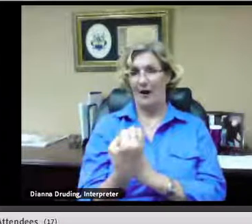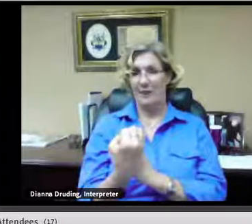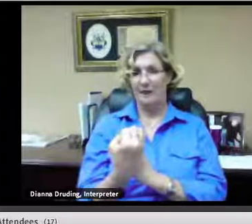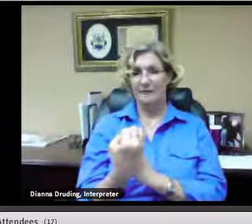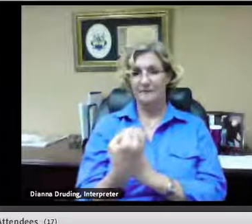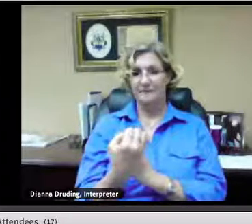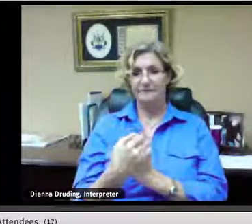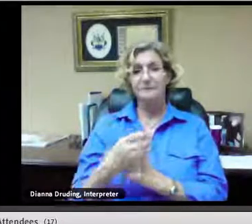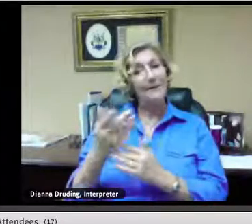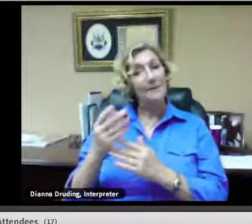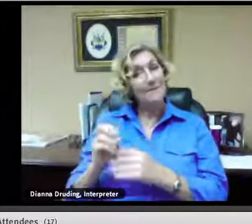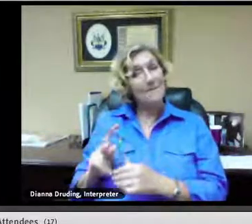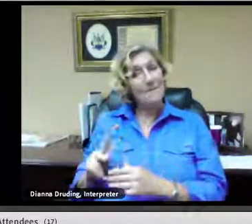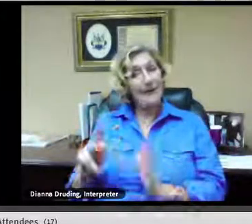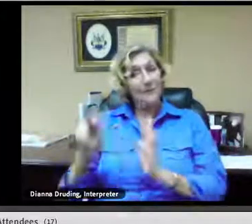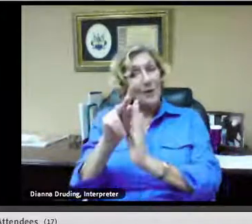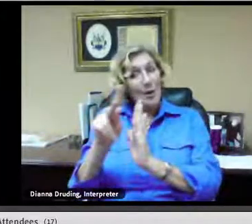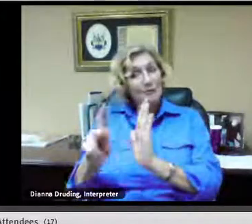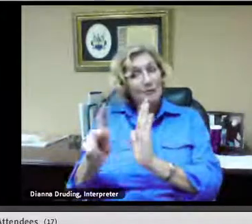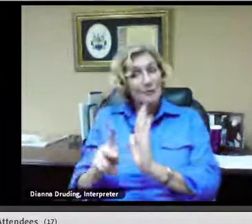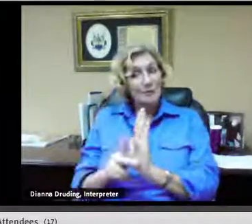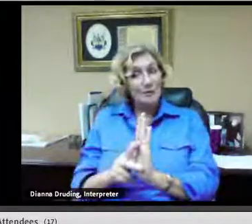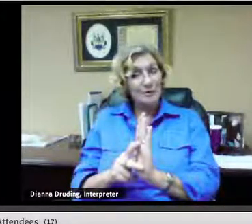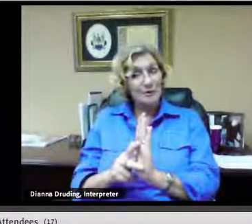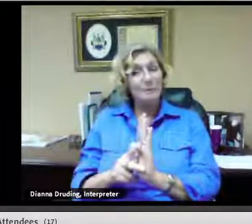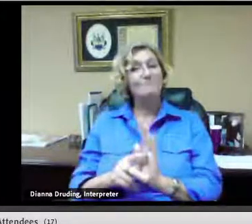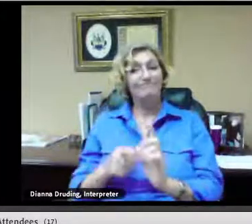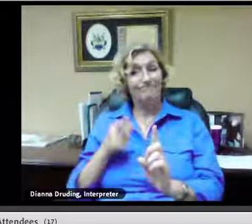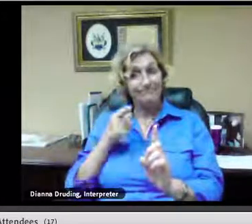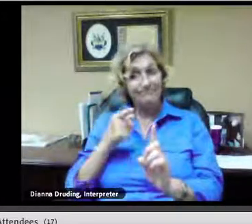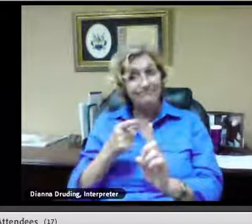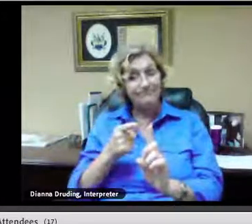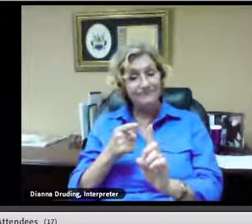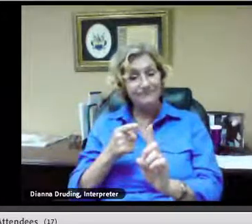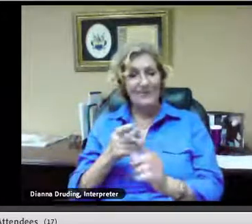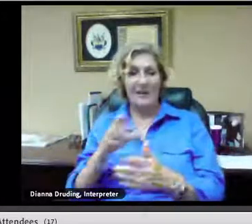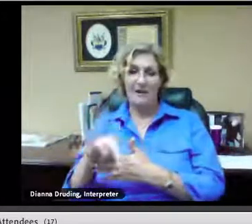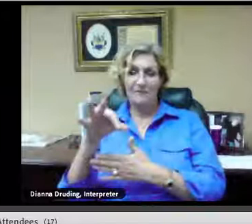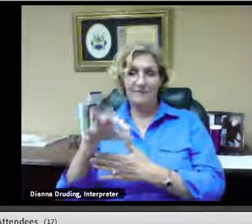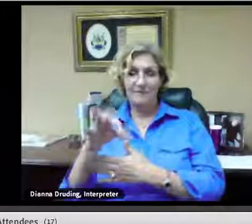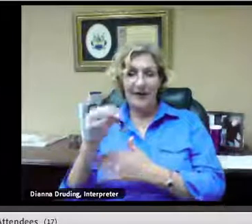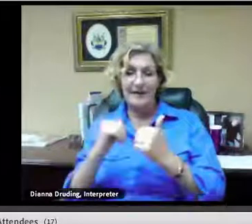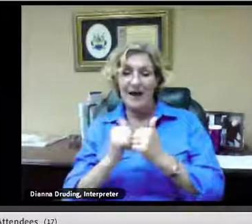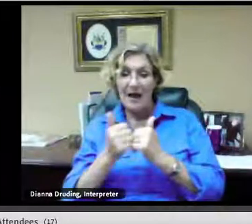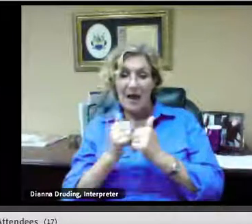how does this policy interact with people with disabilities? What does this really say? Okay.